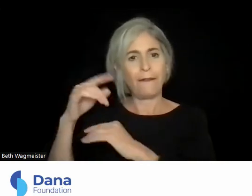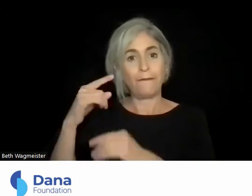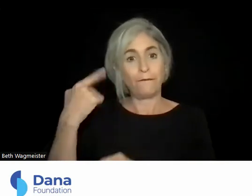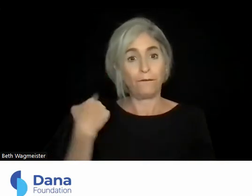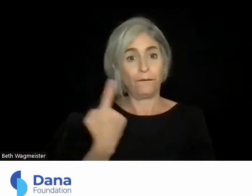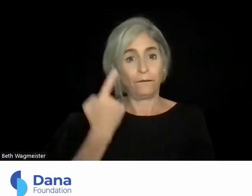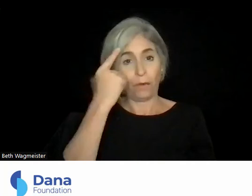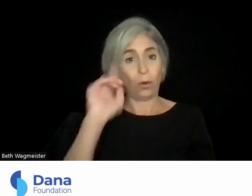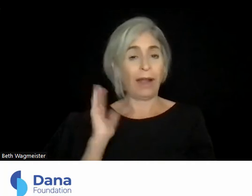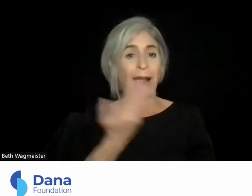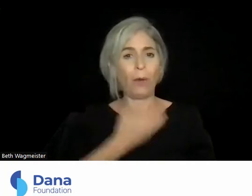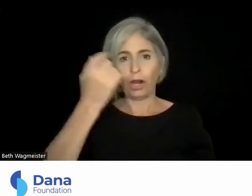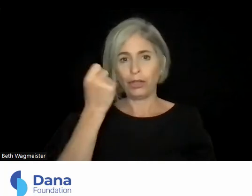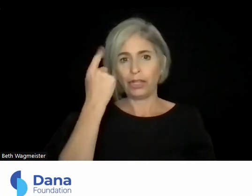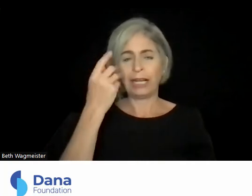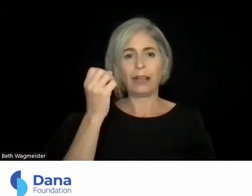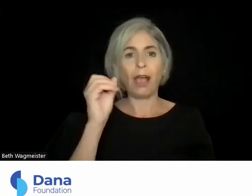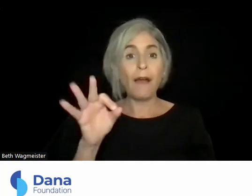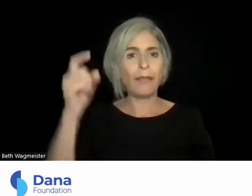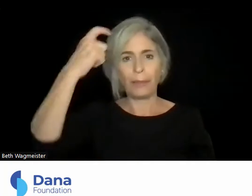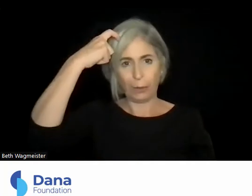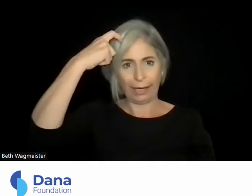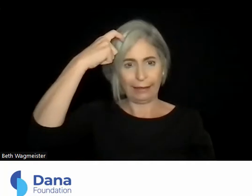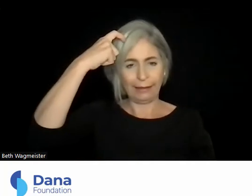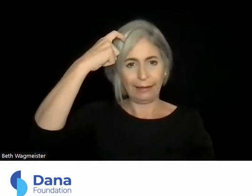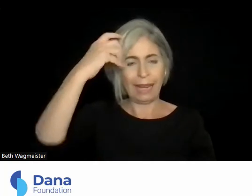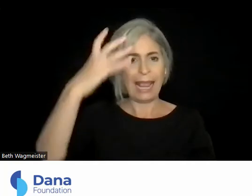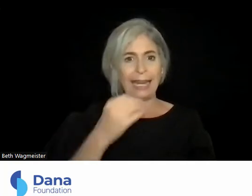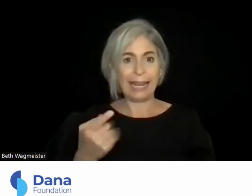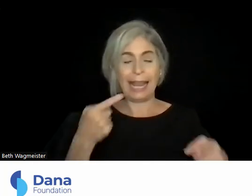aims to essentially develop new tools and technologies to revolutionize